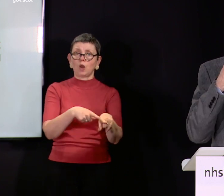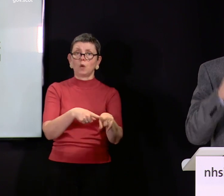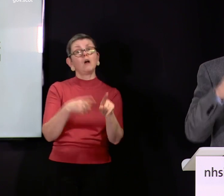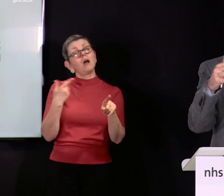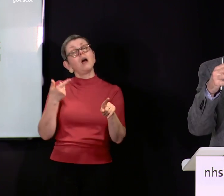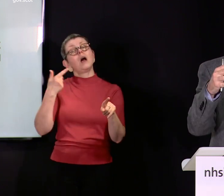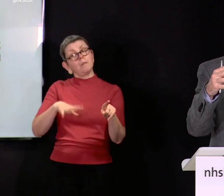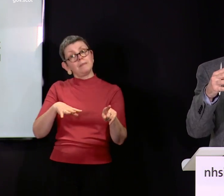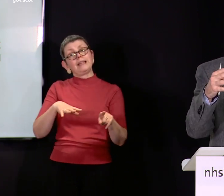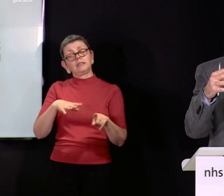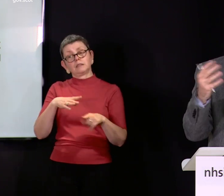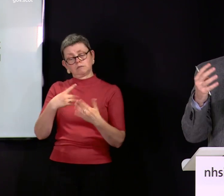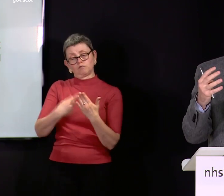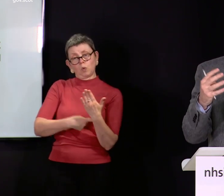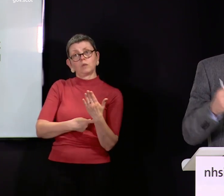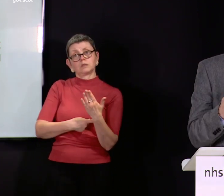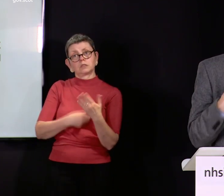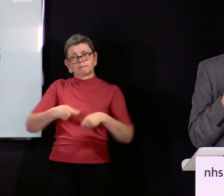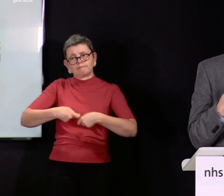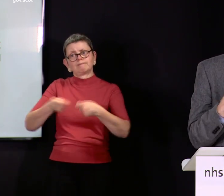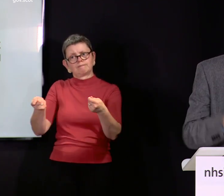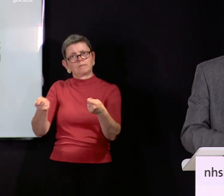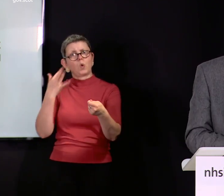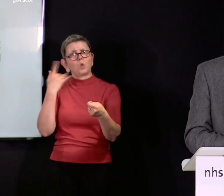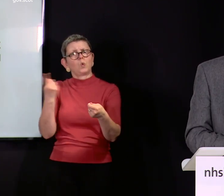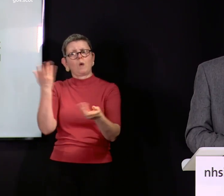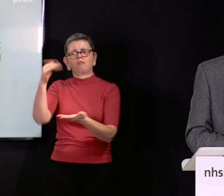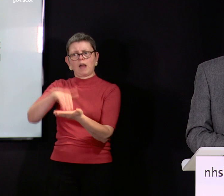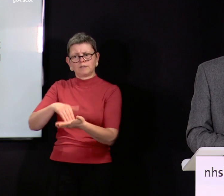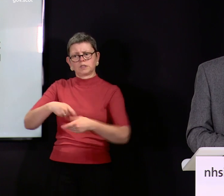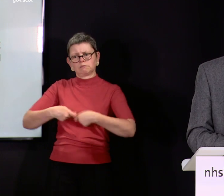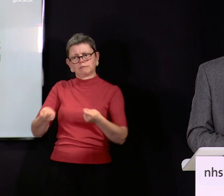continue to do if the rules change. The clinical and scientific advice is very clear that you